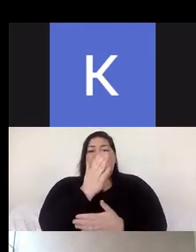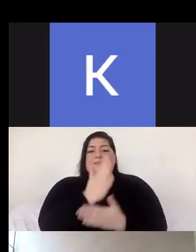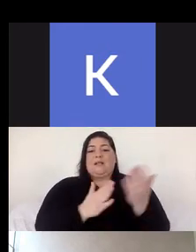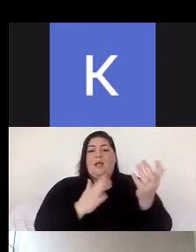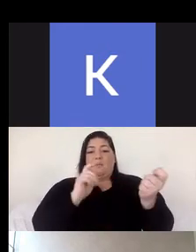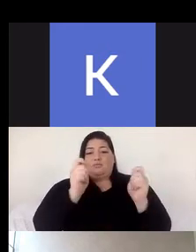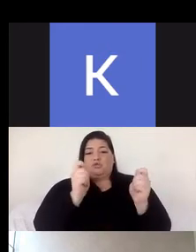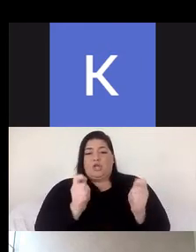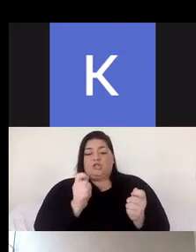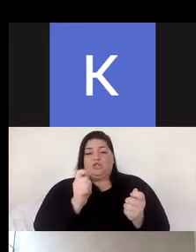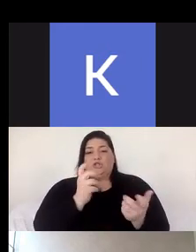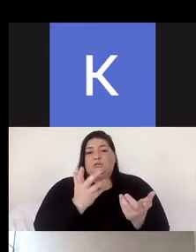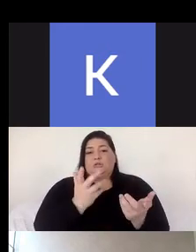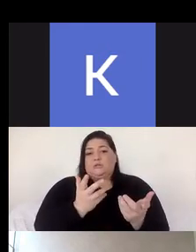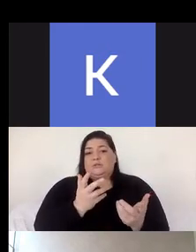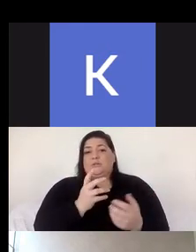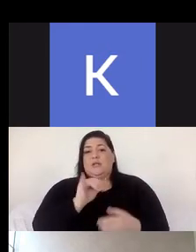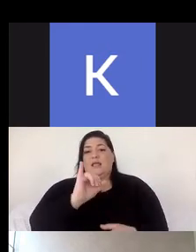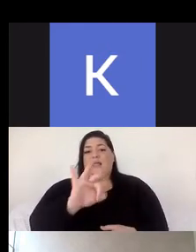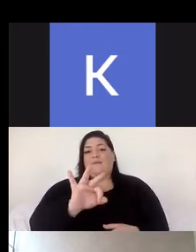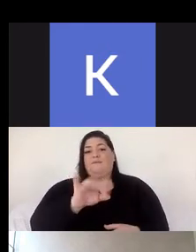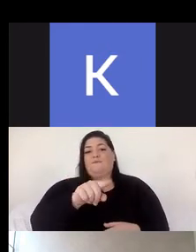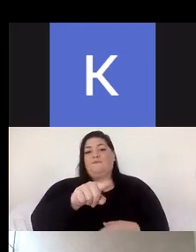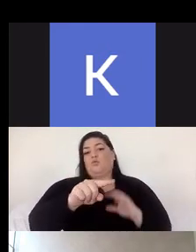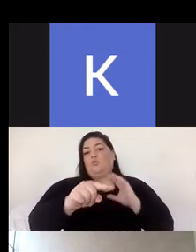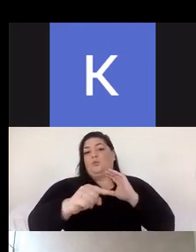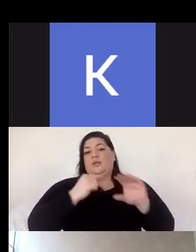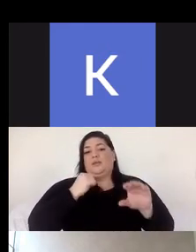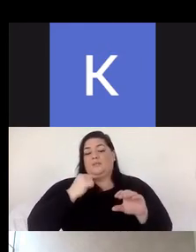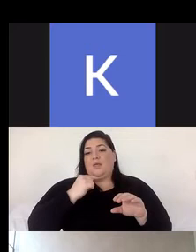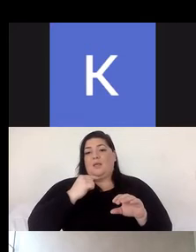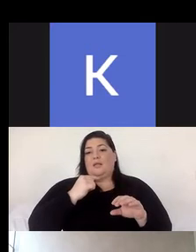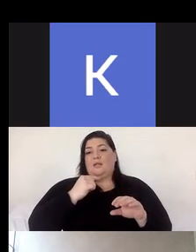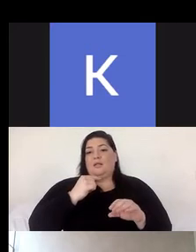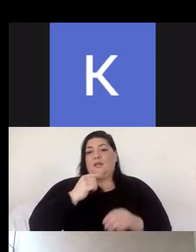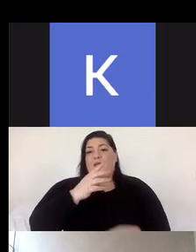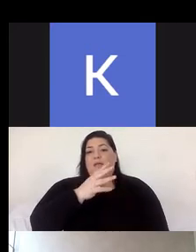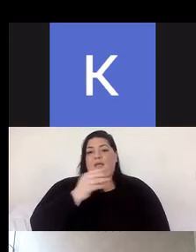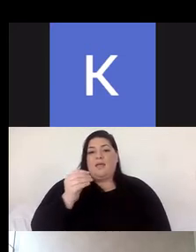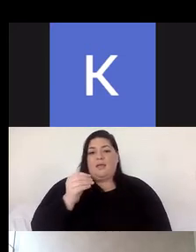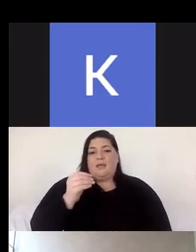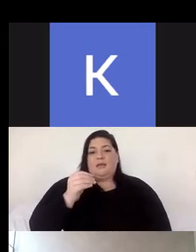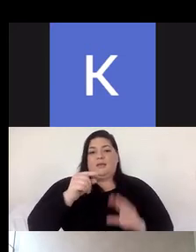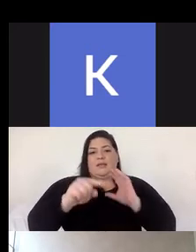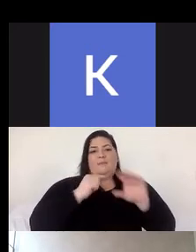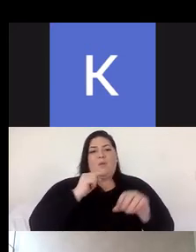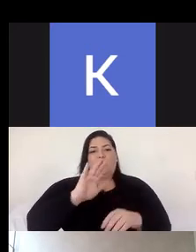by way of sending us an email, and also emailing your program specialist.